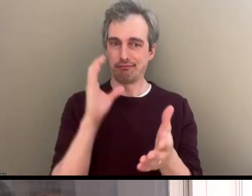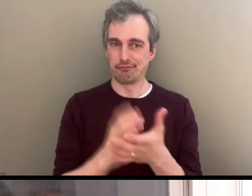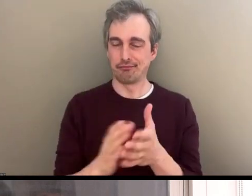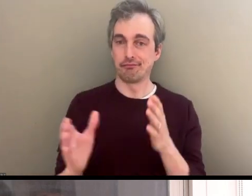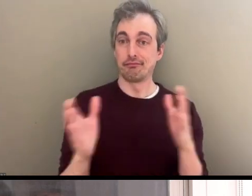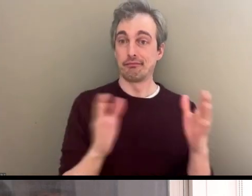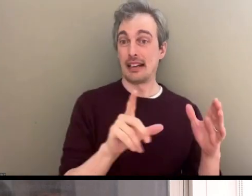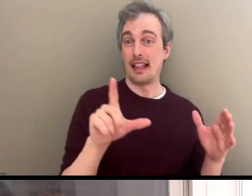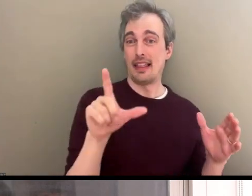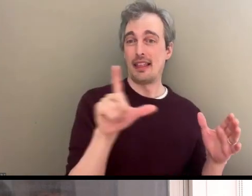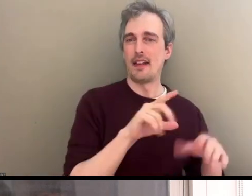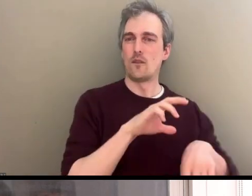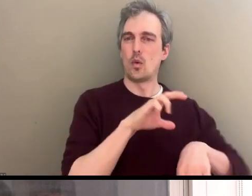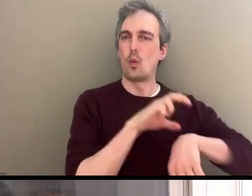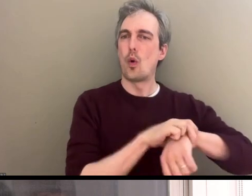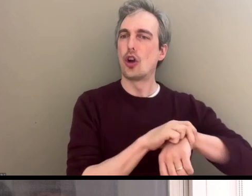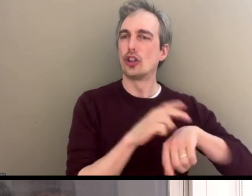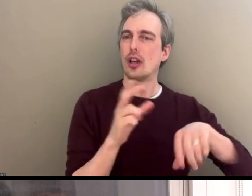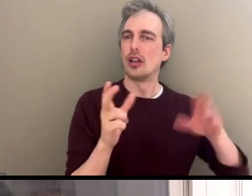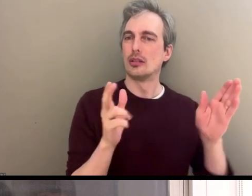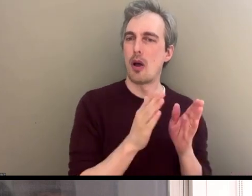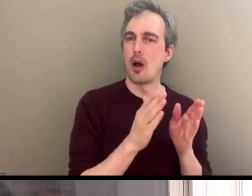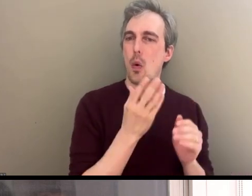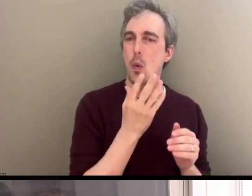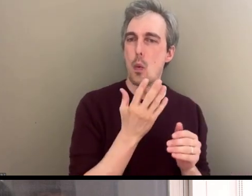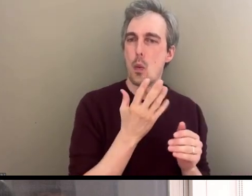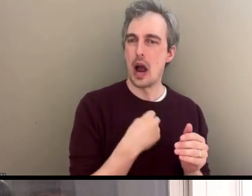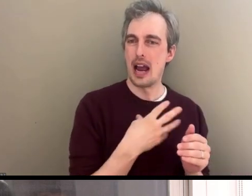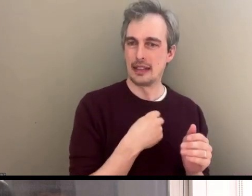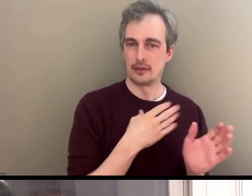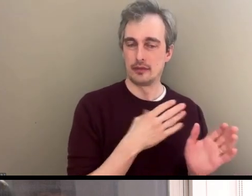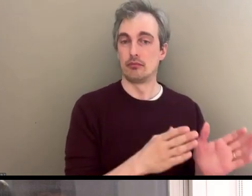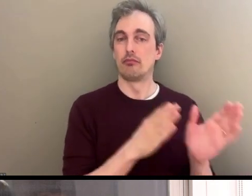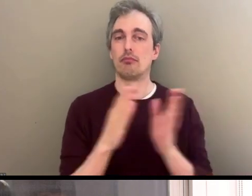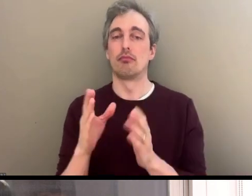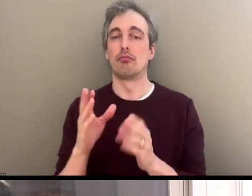And on the right hand side, it is a two story building with leopard print.